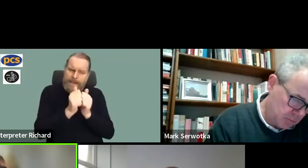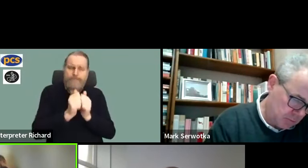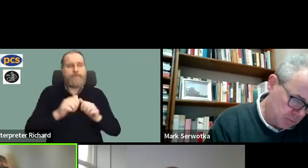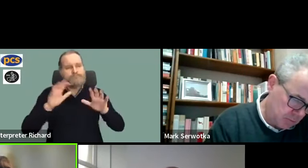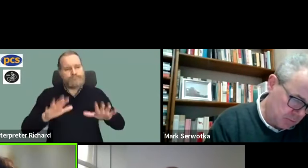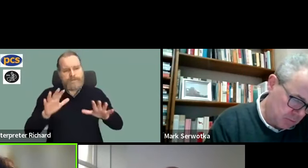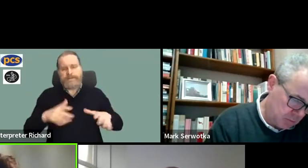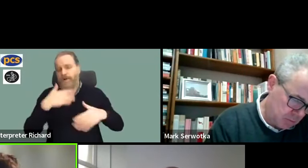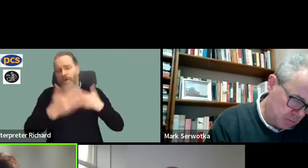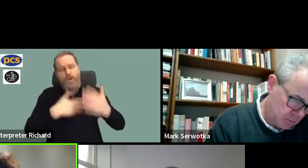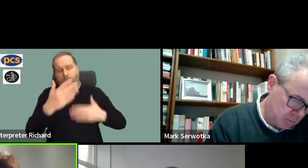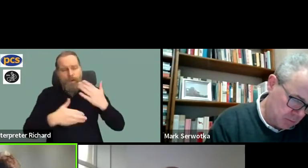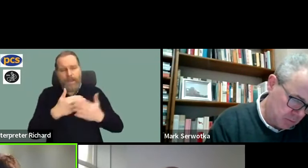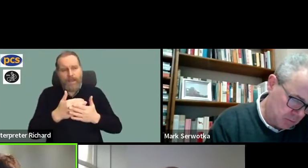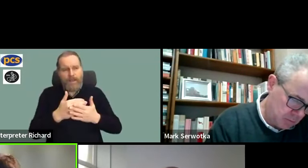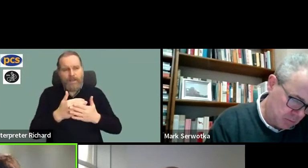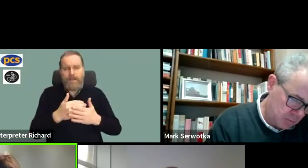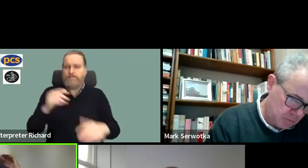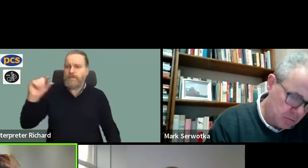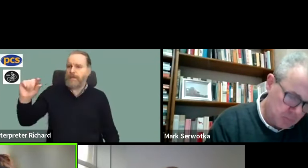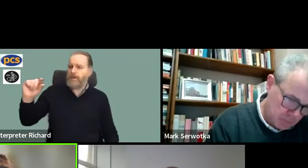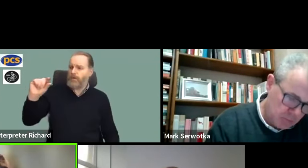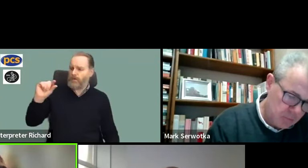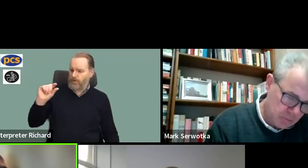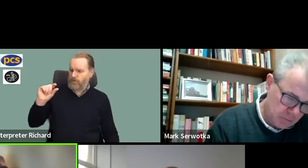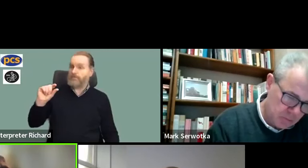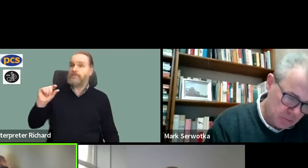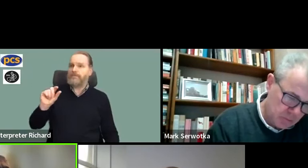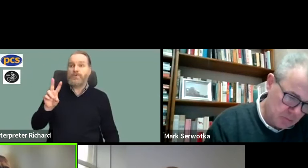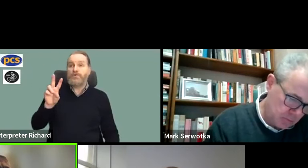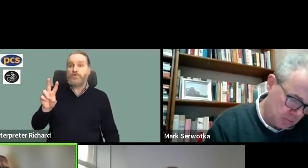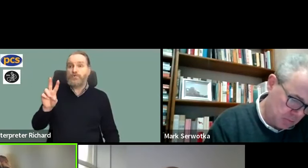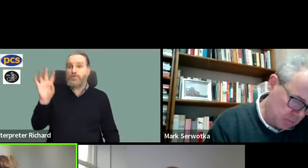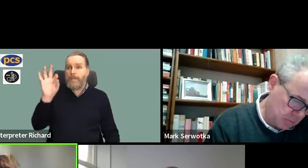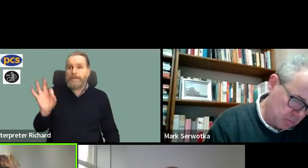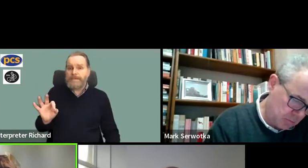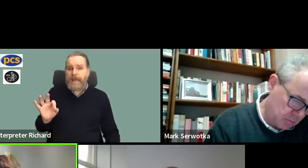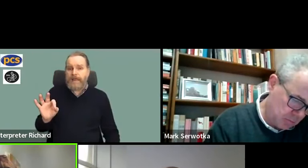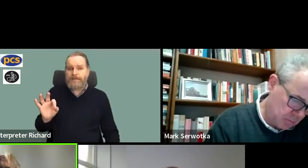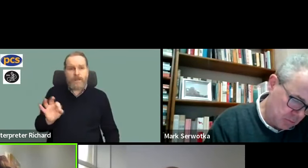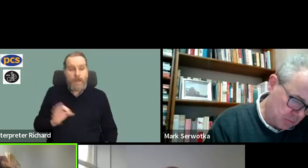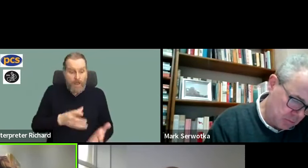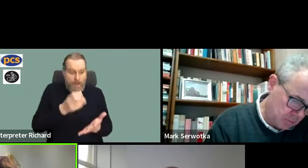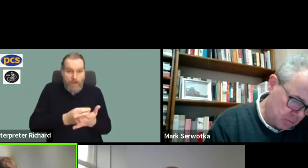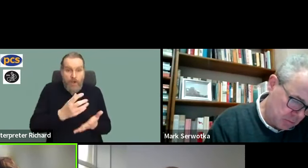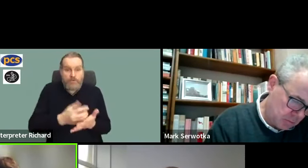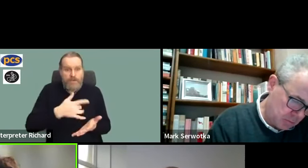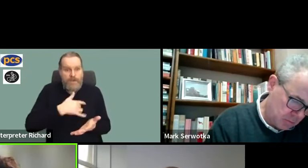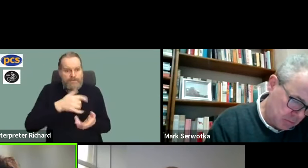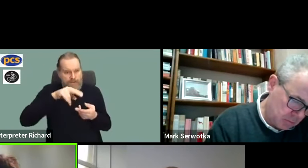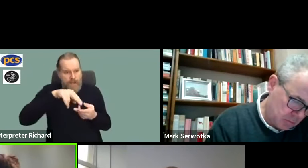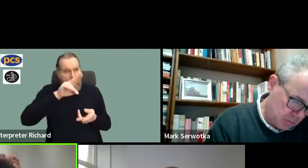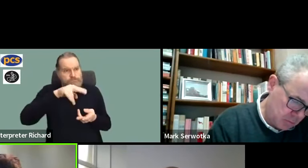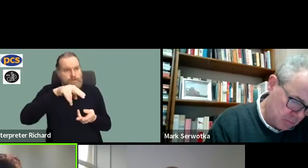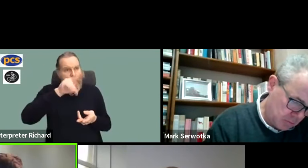to offer a poultry 2% to offer a poultry 2% increase when inflation is running at over 11% percent I mean it's just not going anywhere and I I